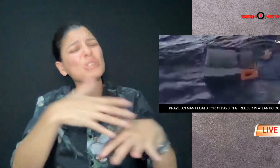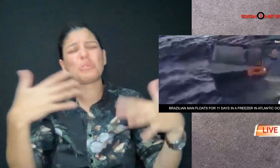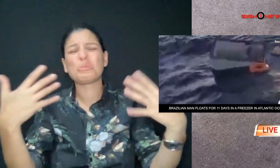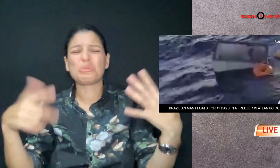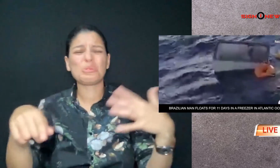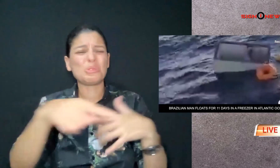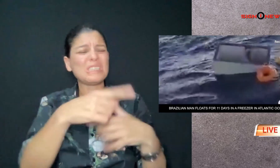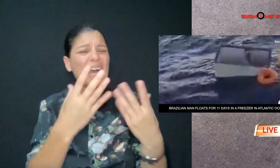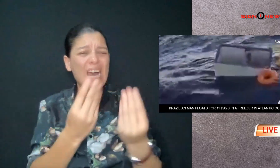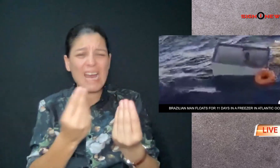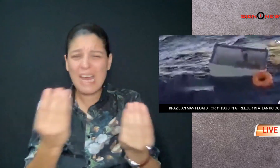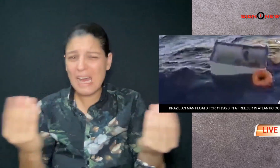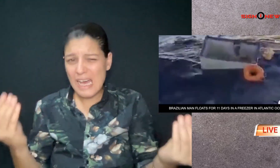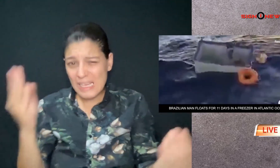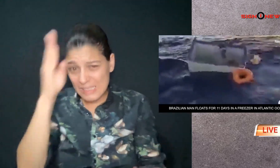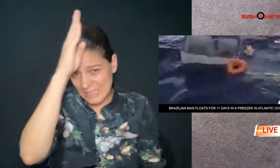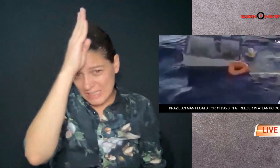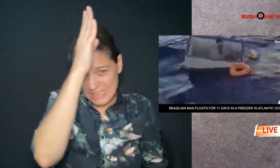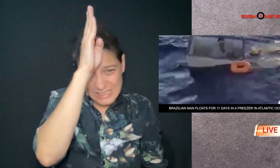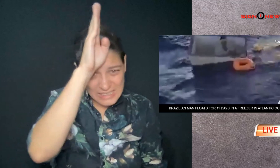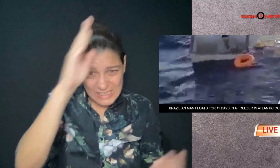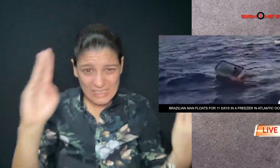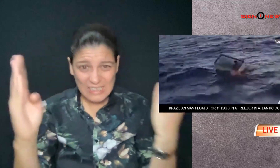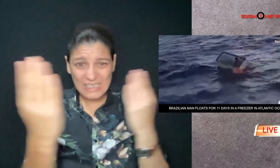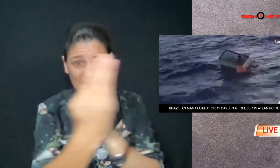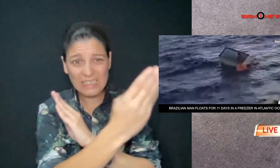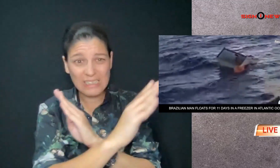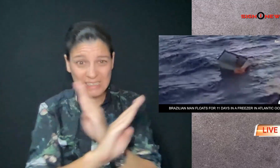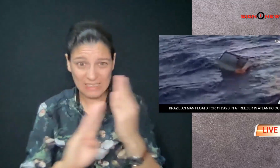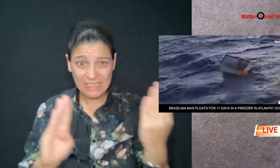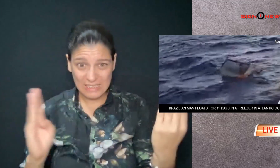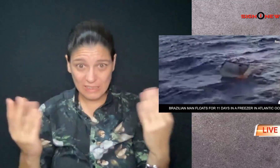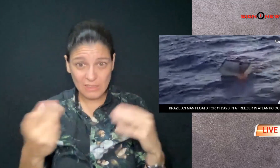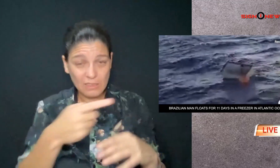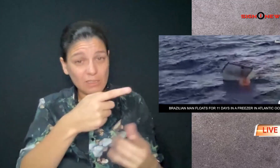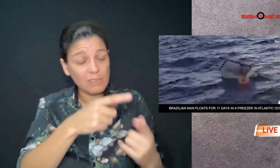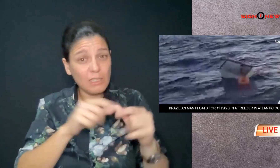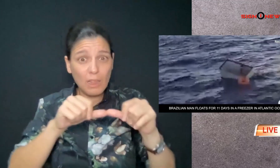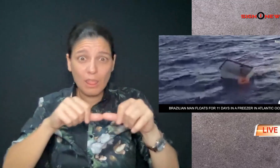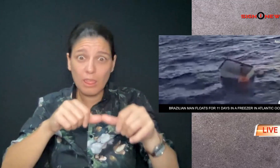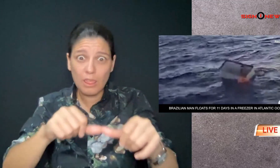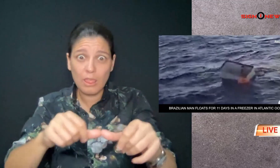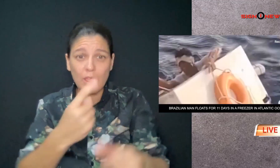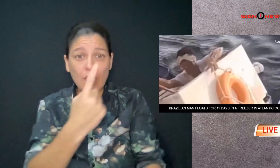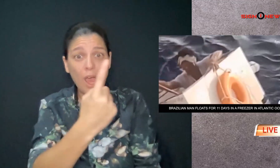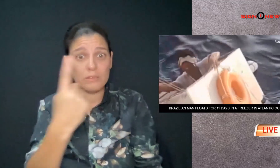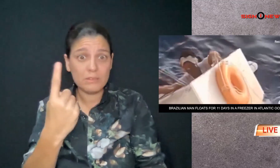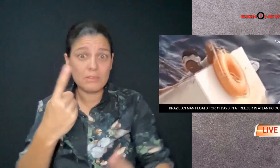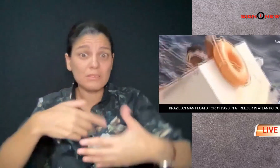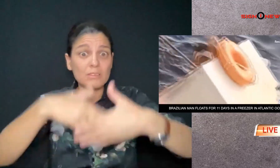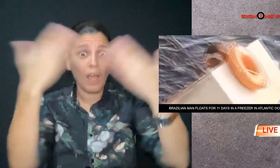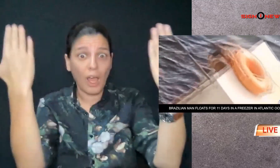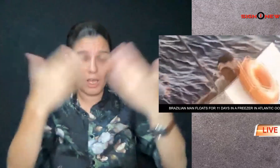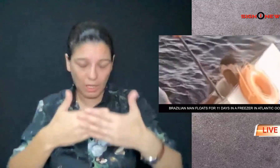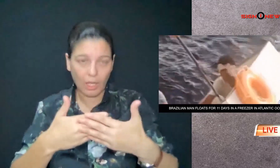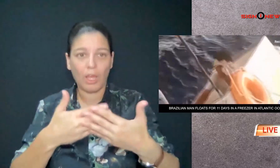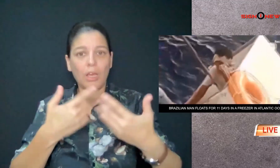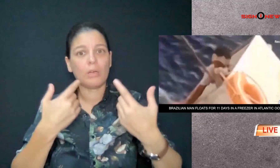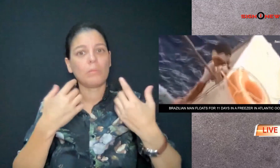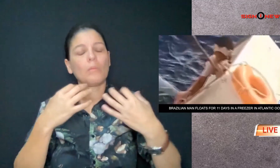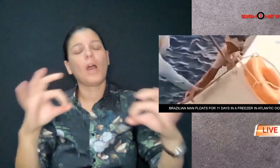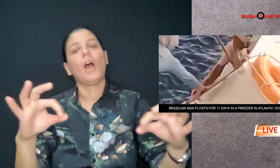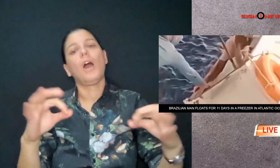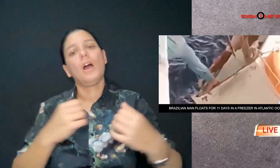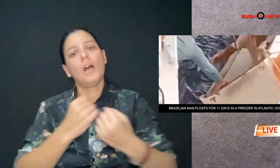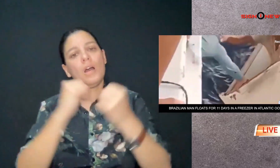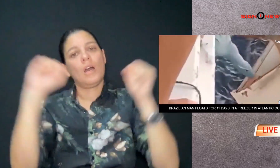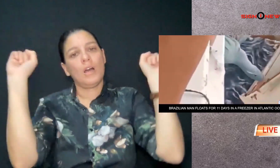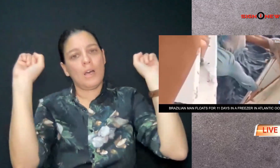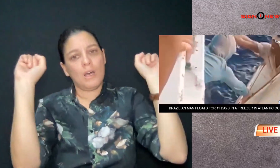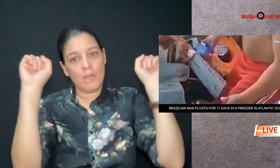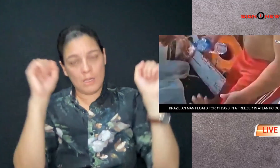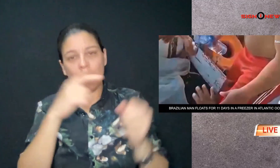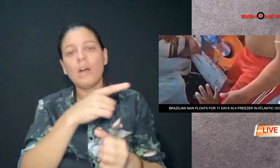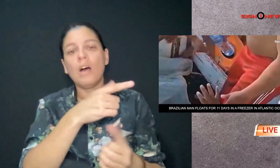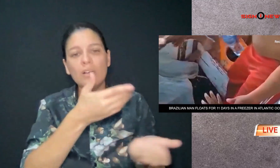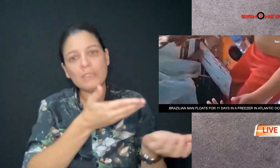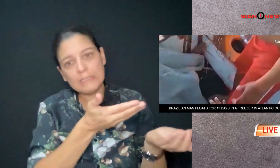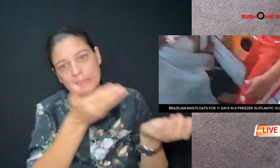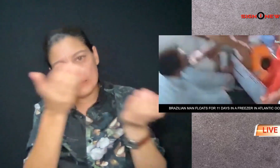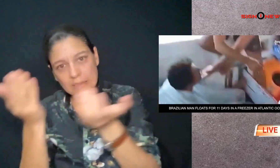in shark infested waters for 11 days before being rescued